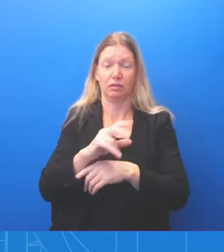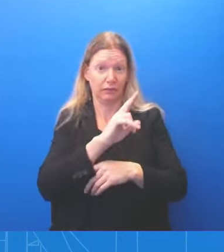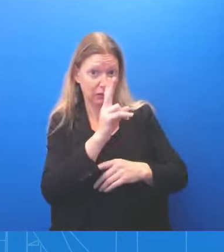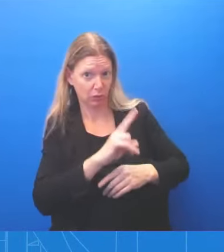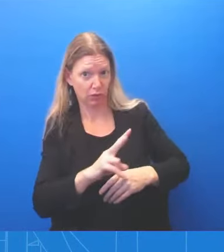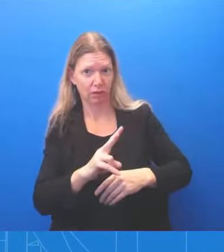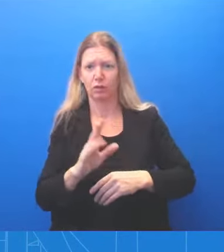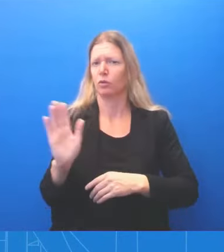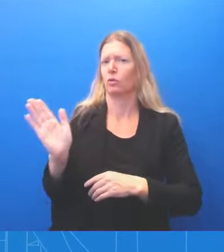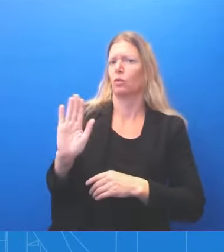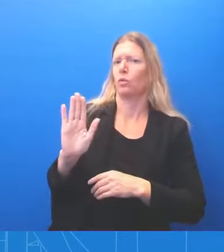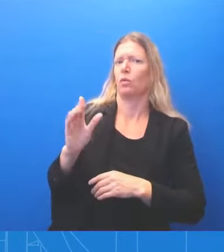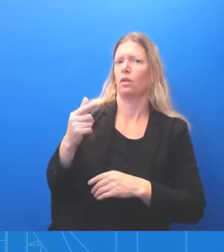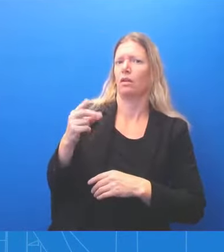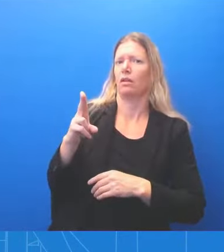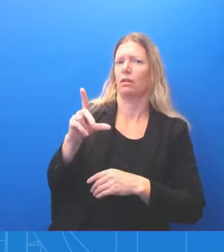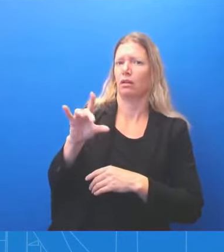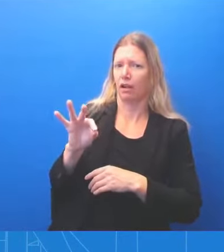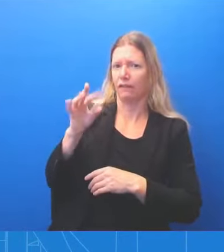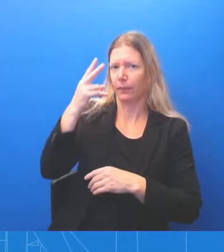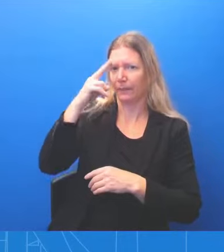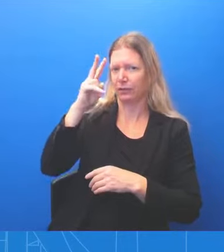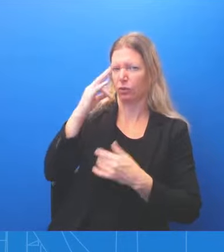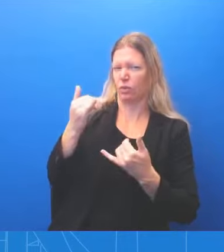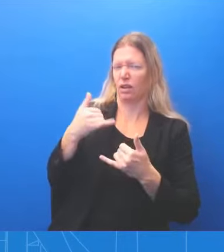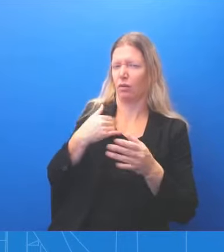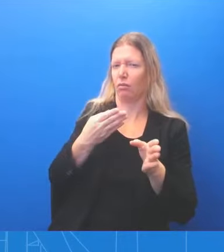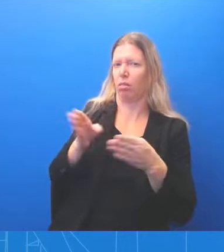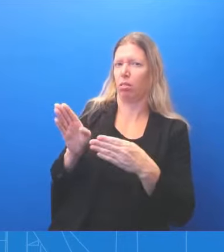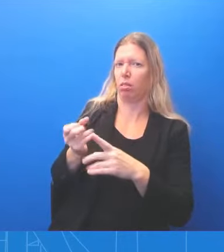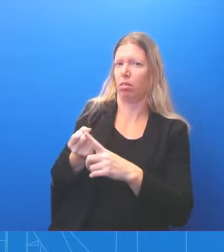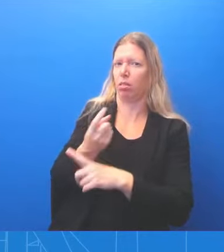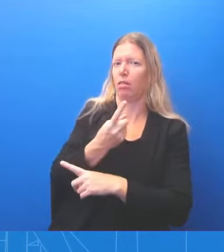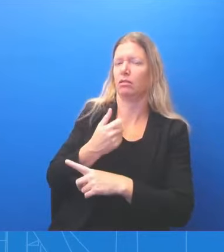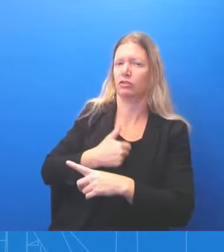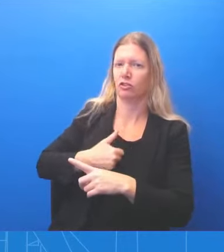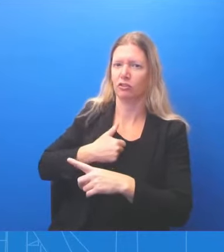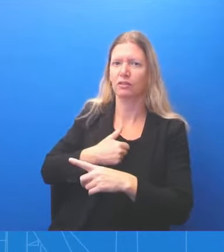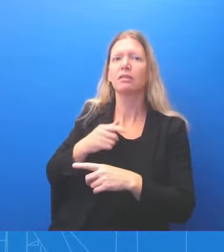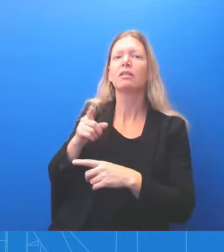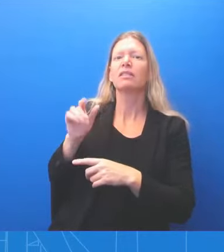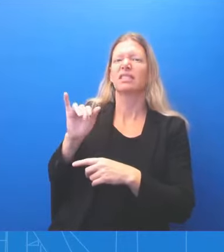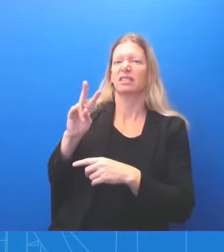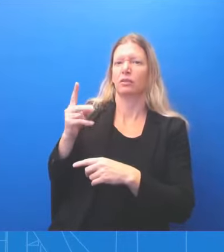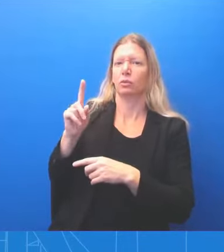Ms. Jean-Pierre: Right. The Press: -- second question about it. Ms. Jean-Pierre: Okay. The Press: So, there was a -- new leases were offered -- Ms. Jean-Pierre: Yeah. The Press: -- for the Gulf of Mexico.